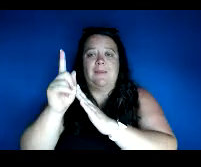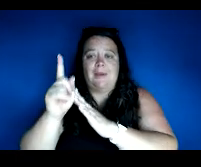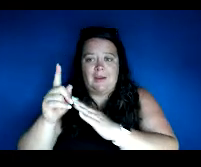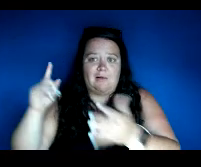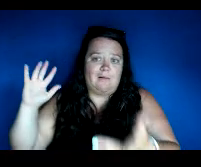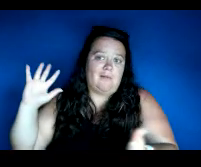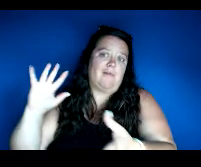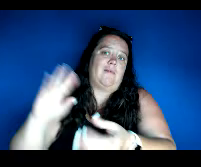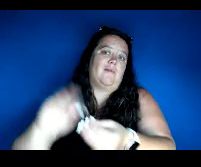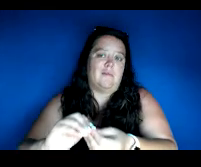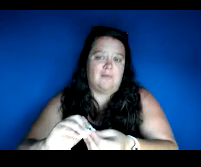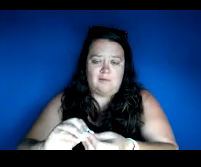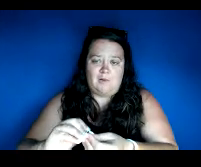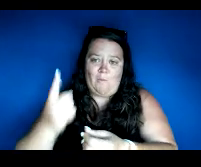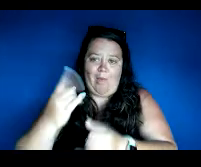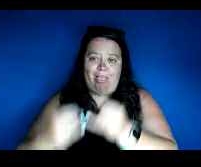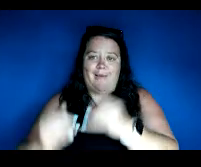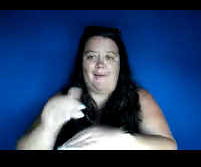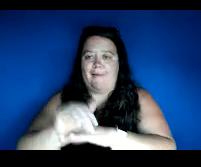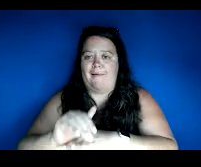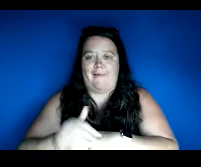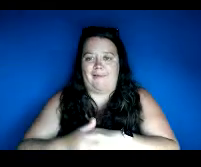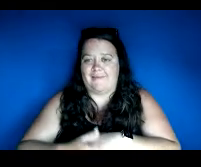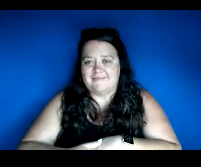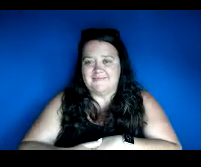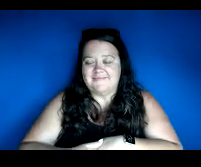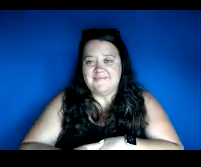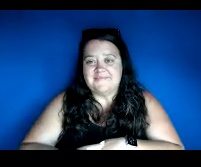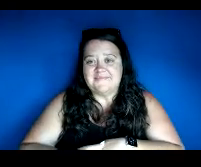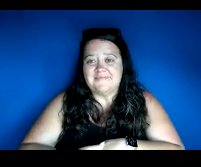to cram all that information the night before. That goes for all students,